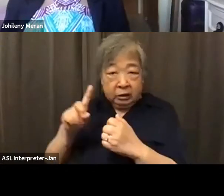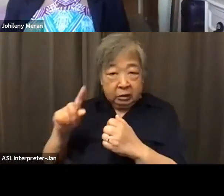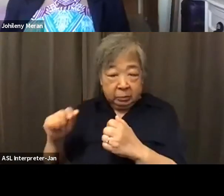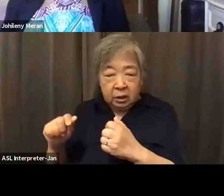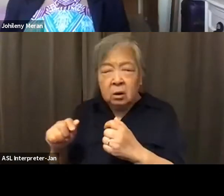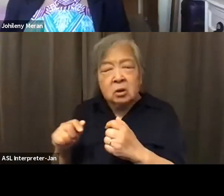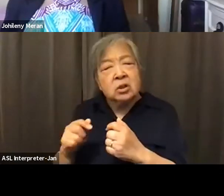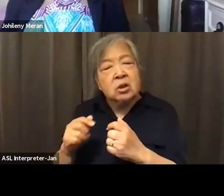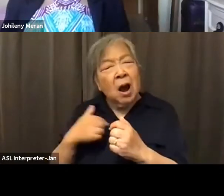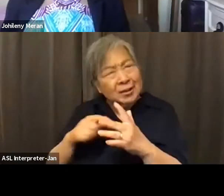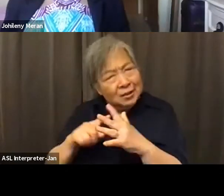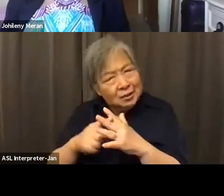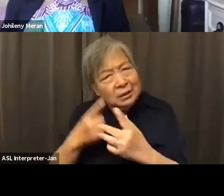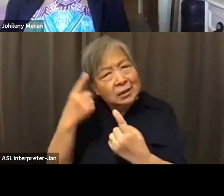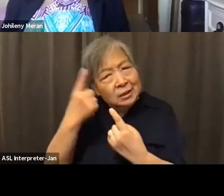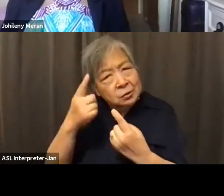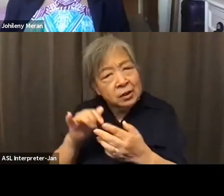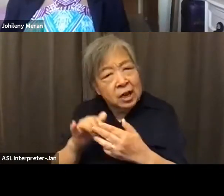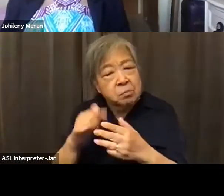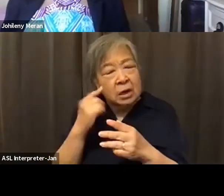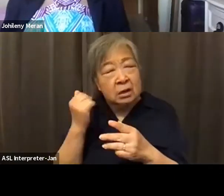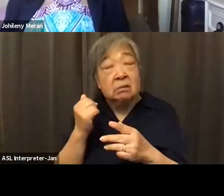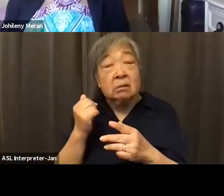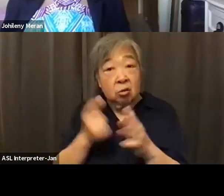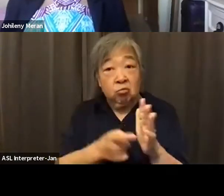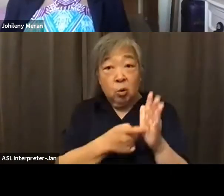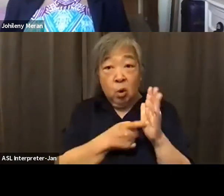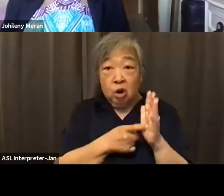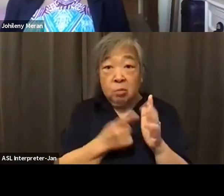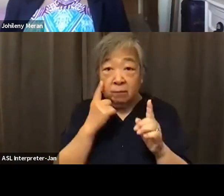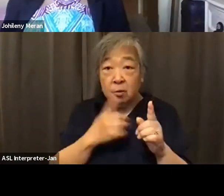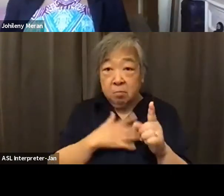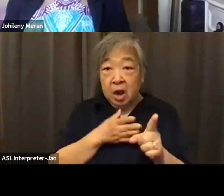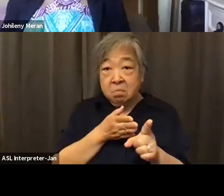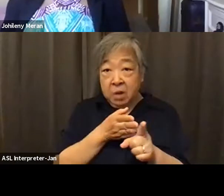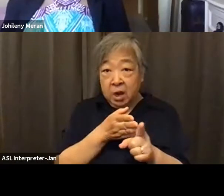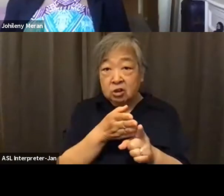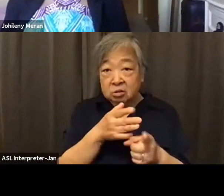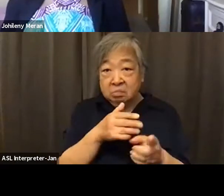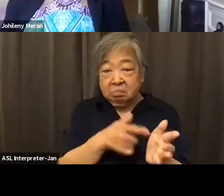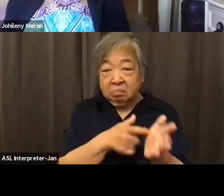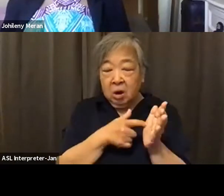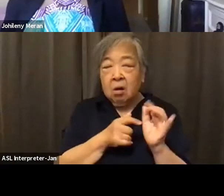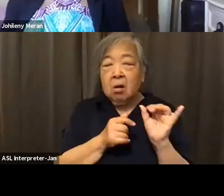it was because it was a requirement of my major and so that's when once I was accepted into